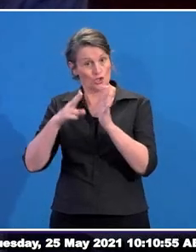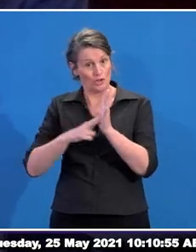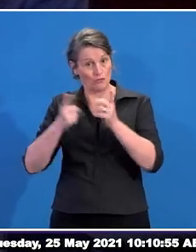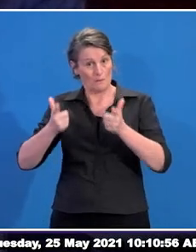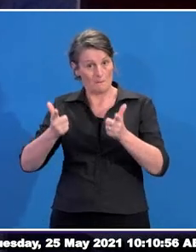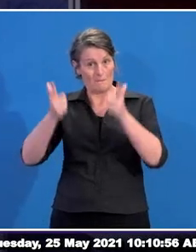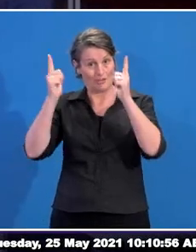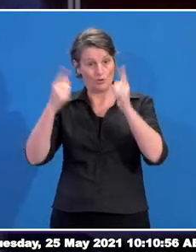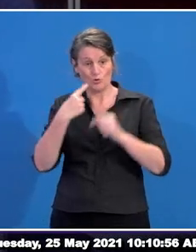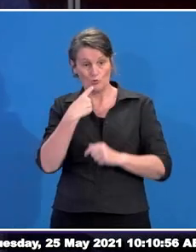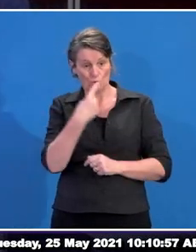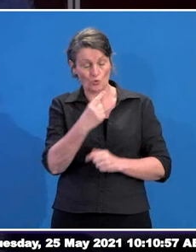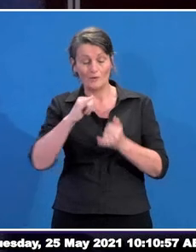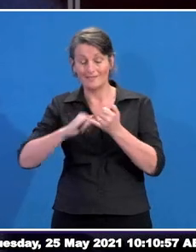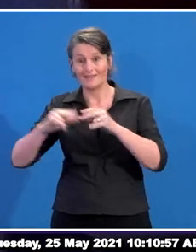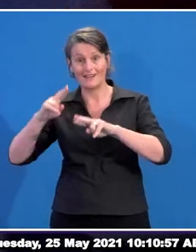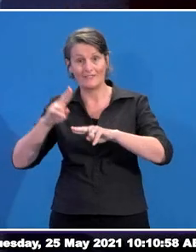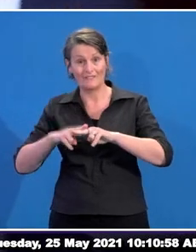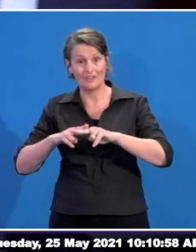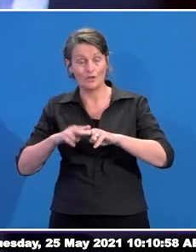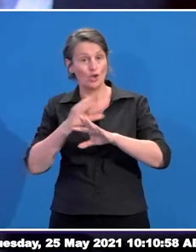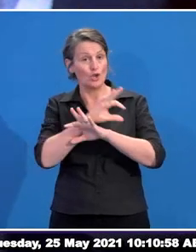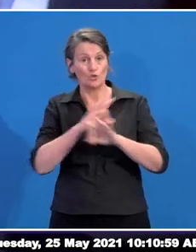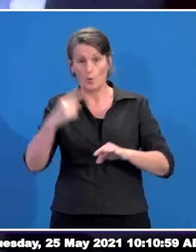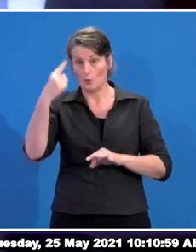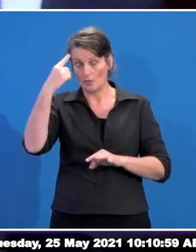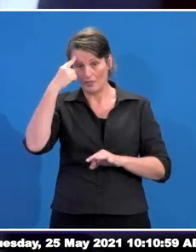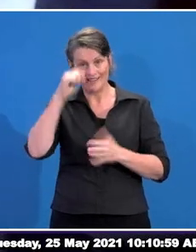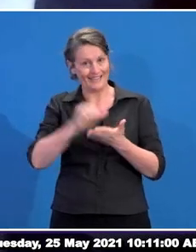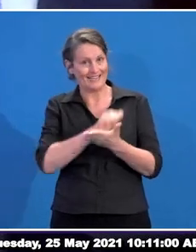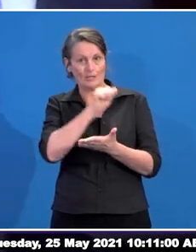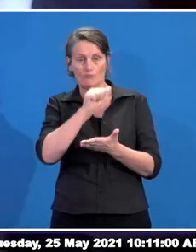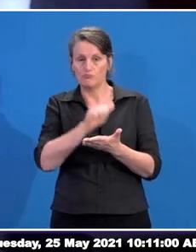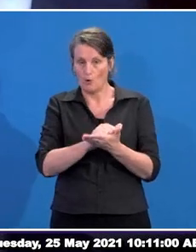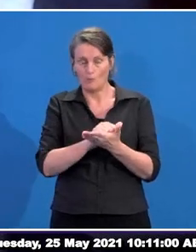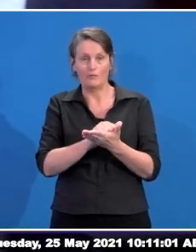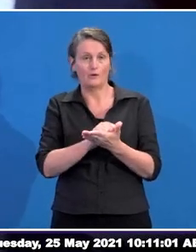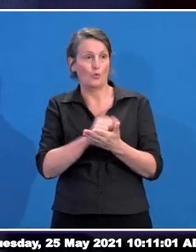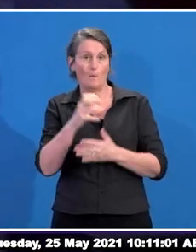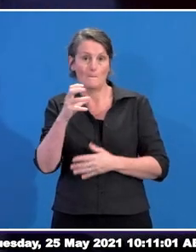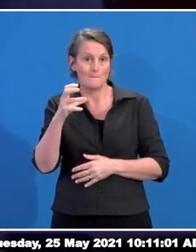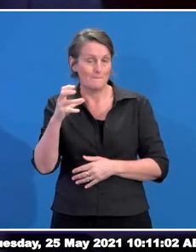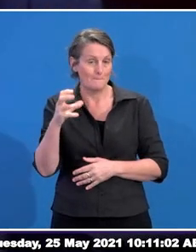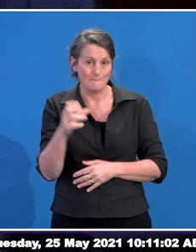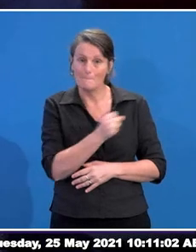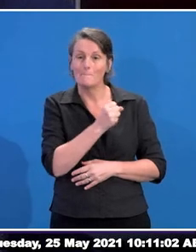quote, "Do not consider it necessary or appropriate to be engaging any further